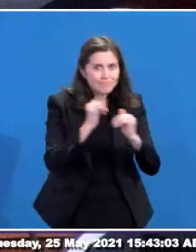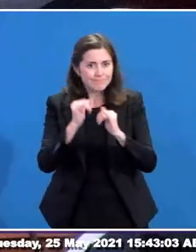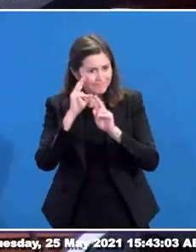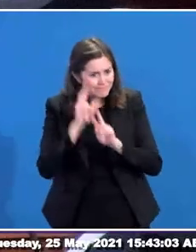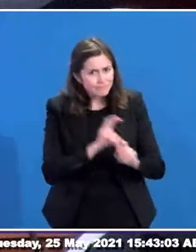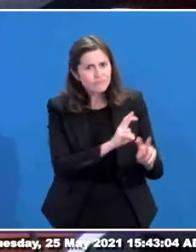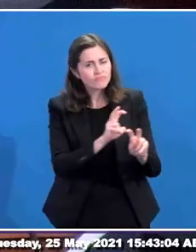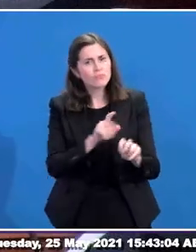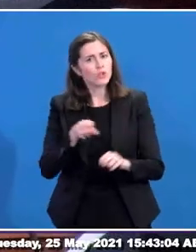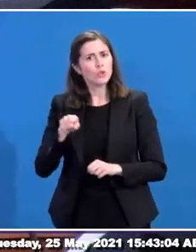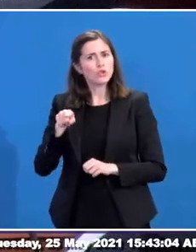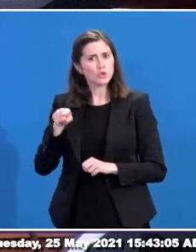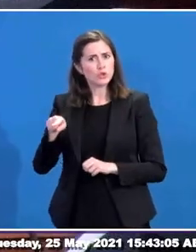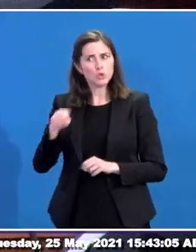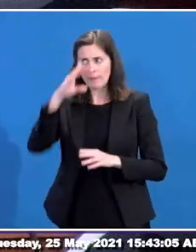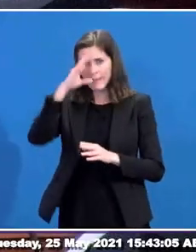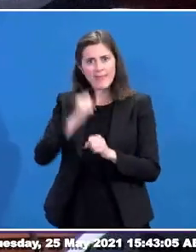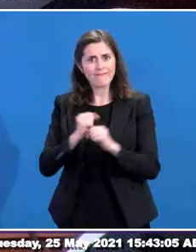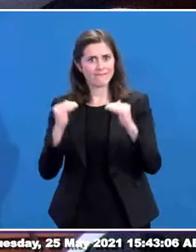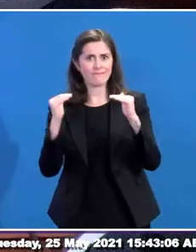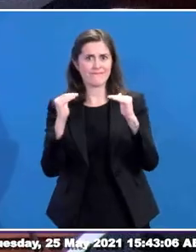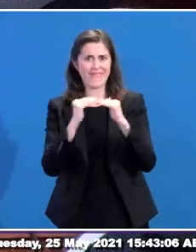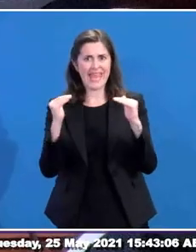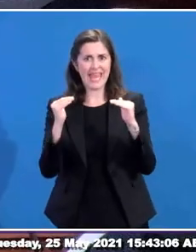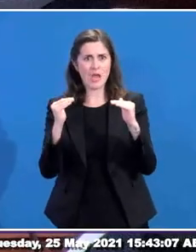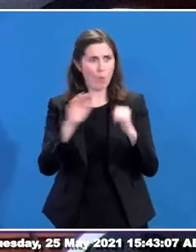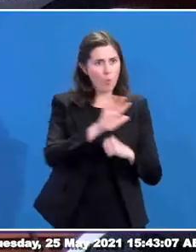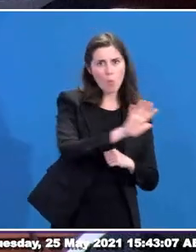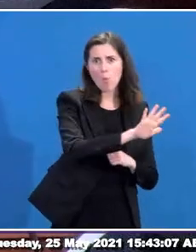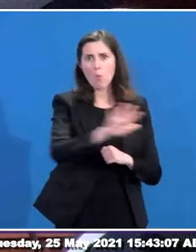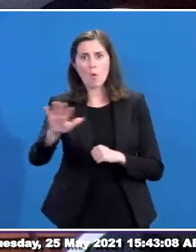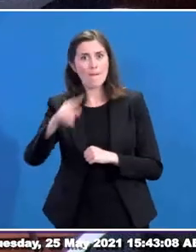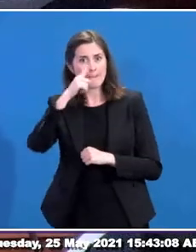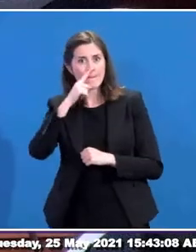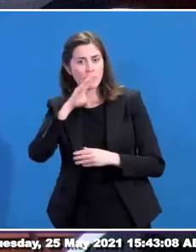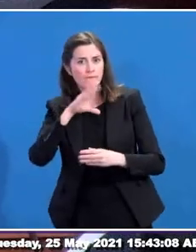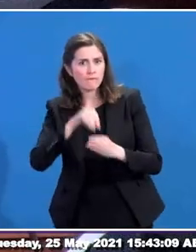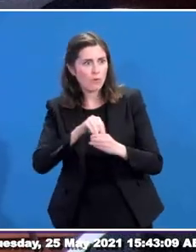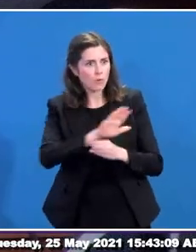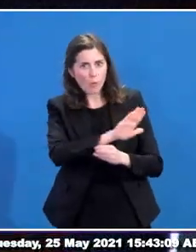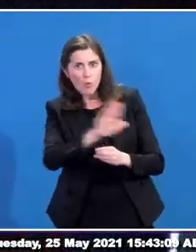to fairly review all of the evidence? Absolutely.